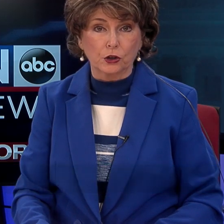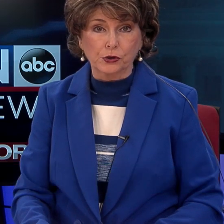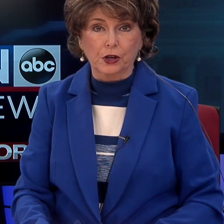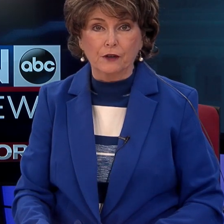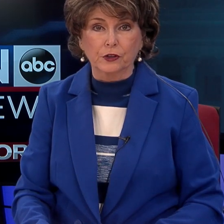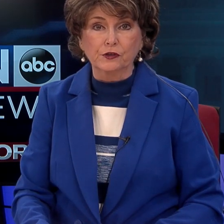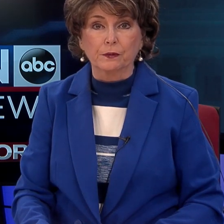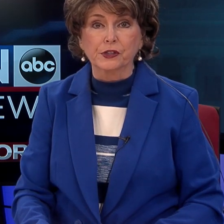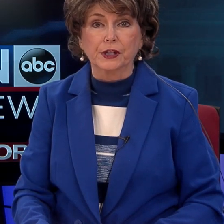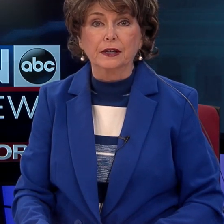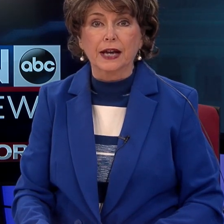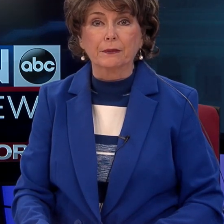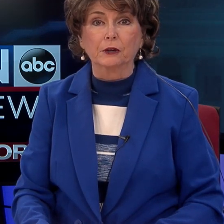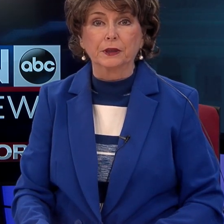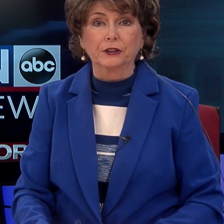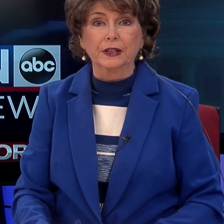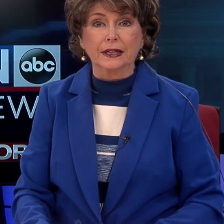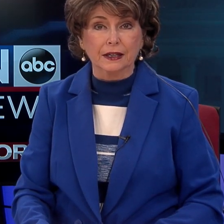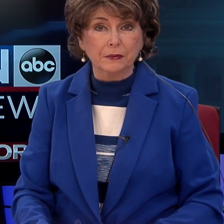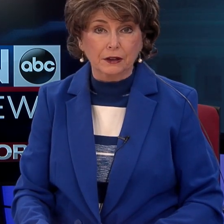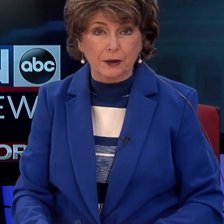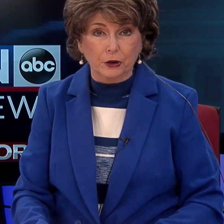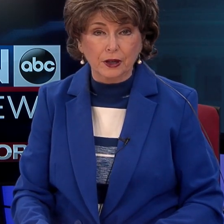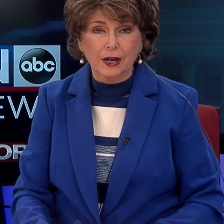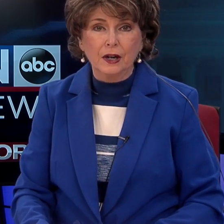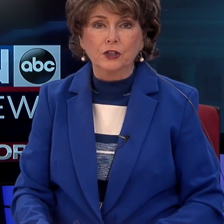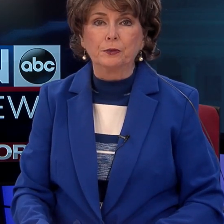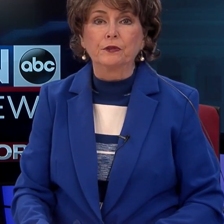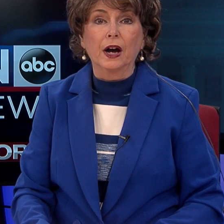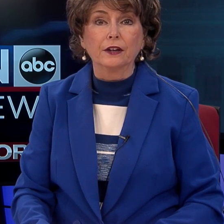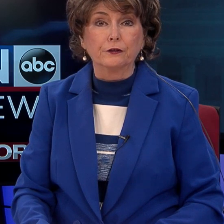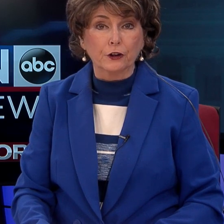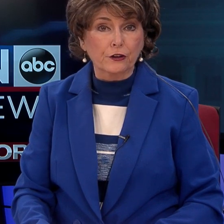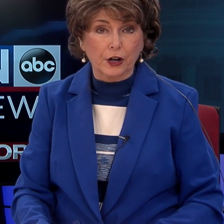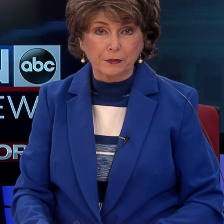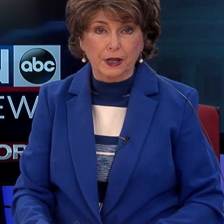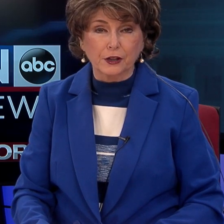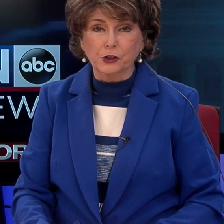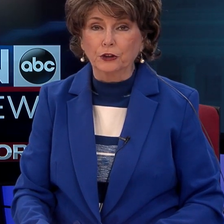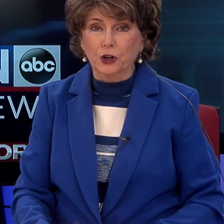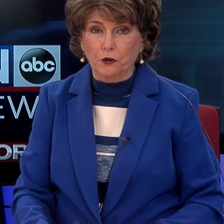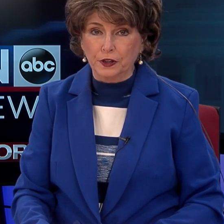GOVERNOR KAY IVEY TO APPEAR AT A JOINT NEWS CONFERENCE FROM THE STATE CAPITOL BUILDING IN